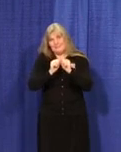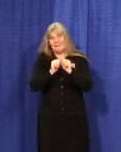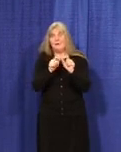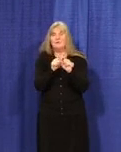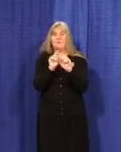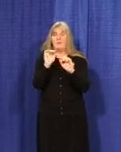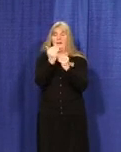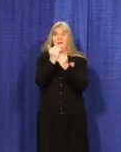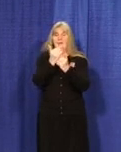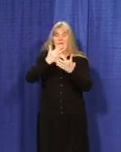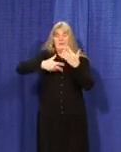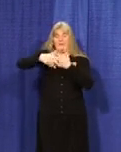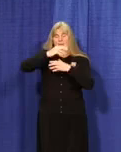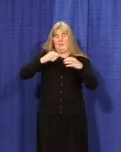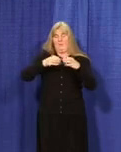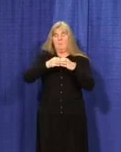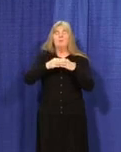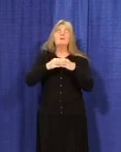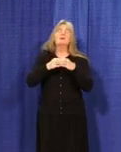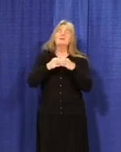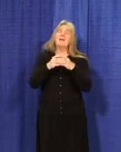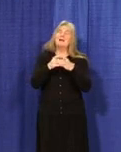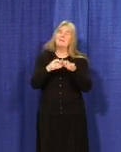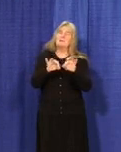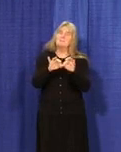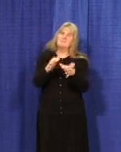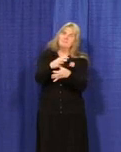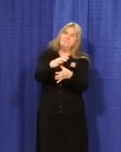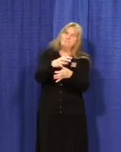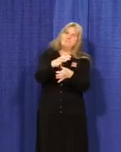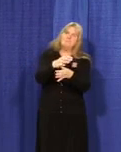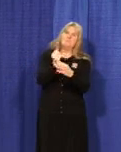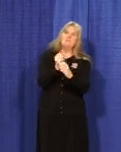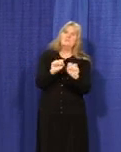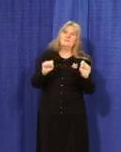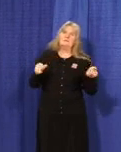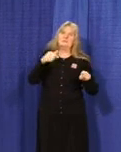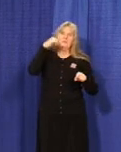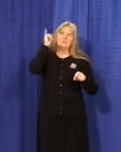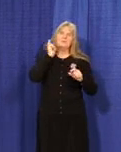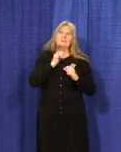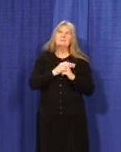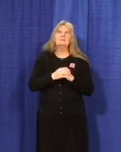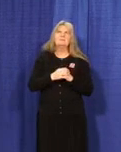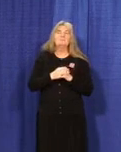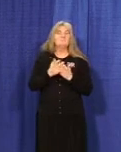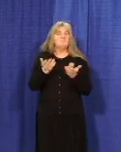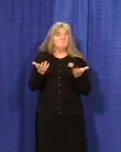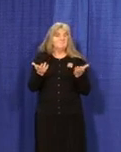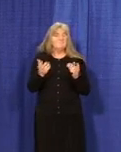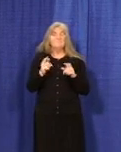it is vital for the health and safety of our whole territory. We have seen what happens in other jurisdictions when people